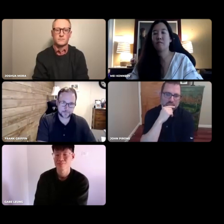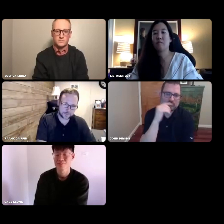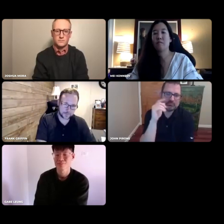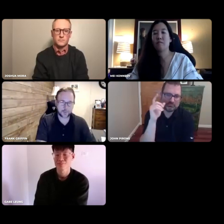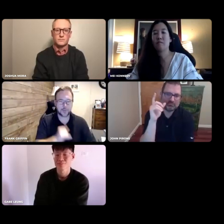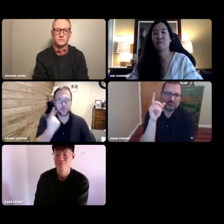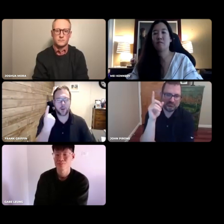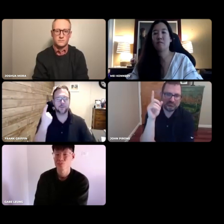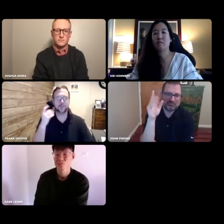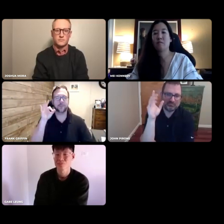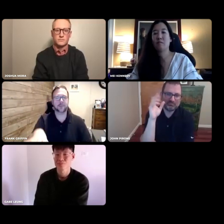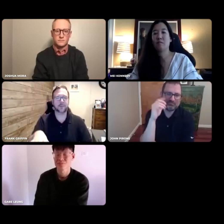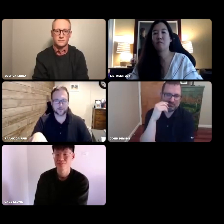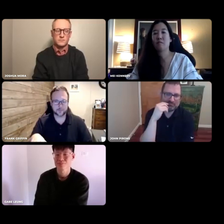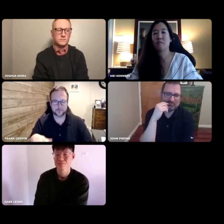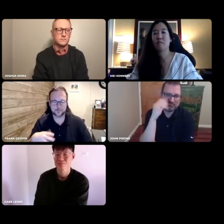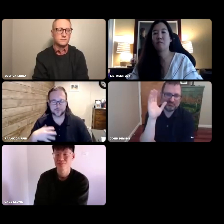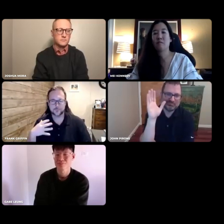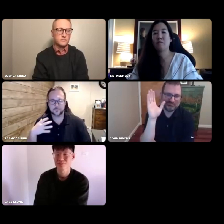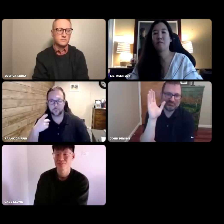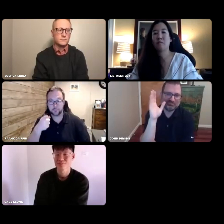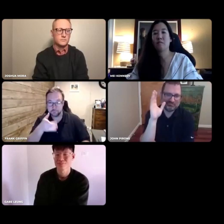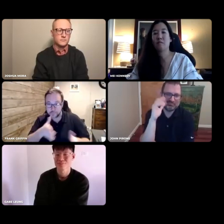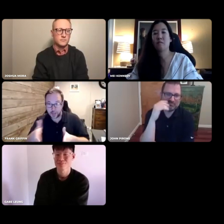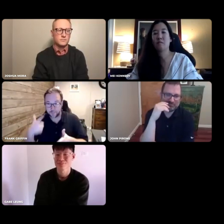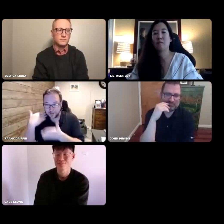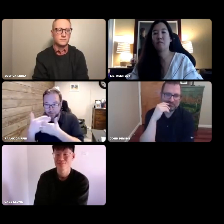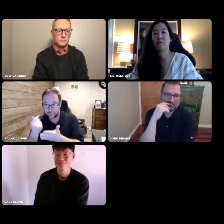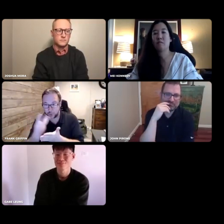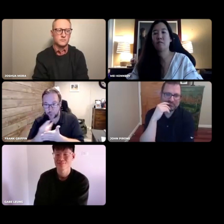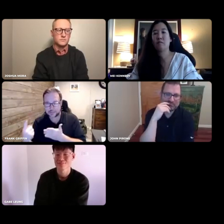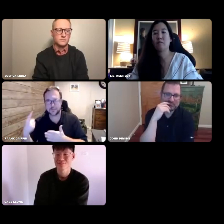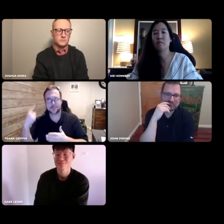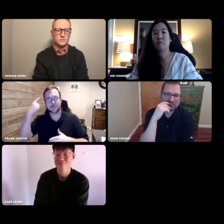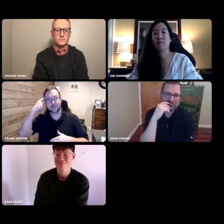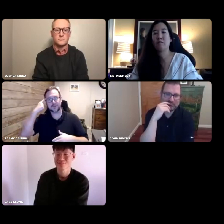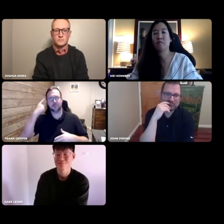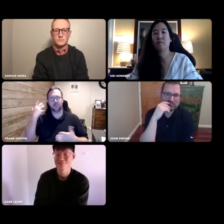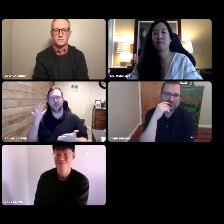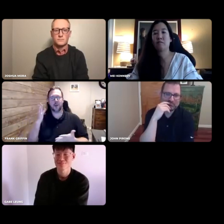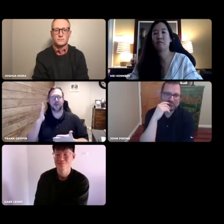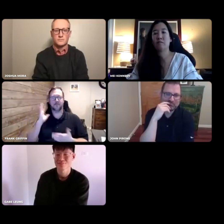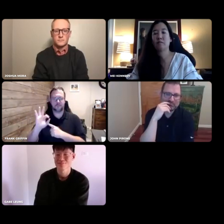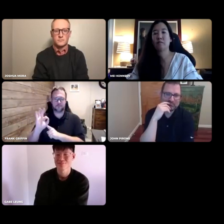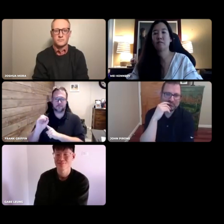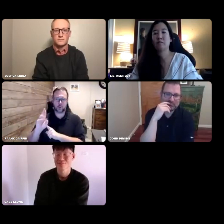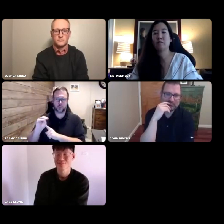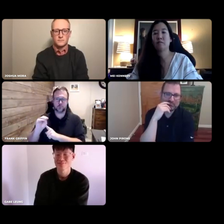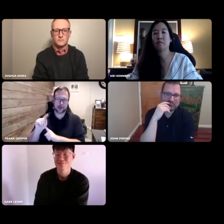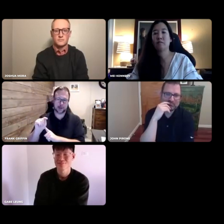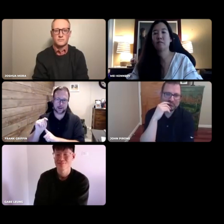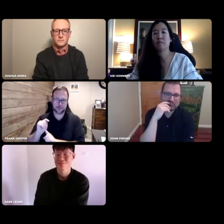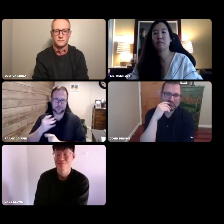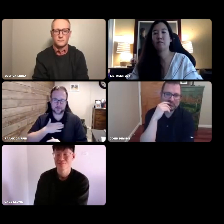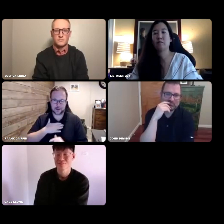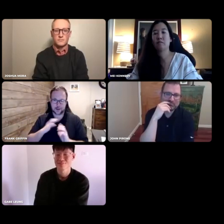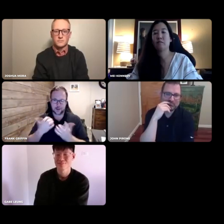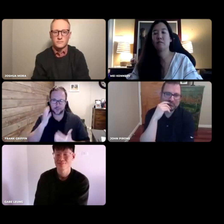With asynchronous, it doesn't have to. I wanted to point that out.